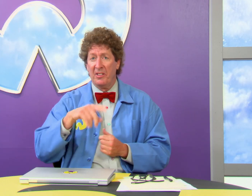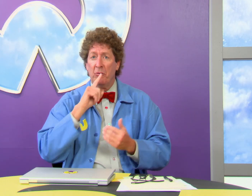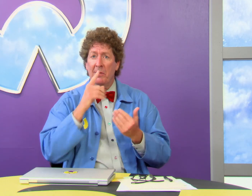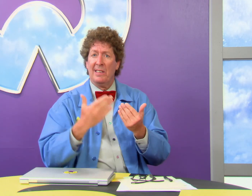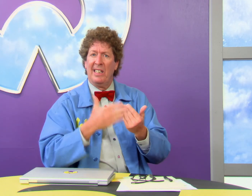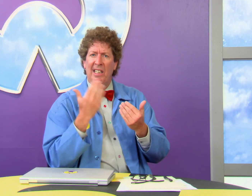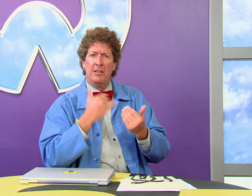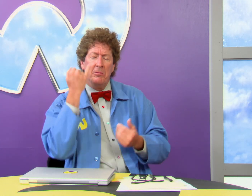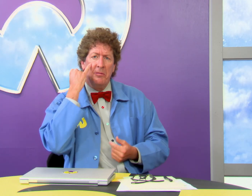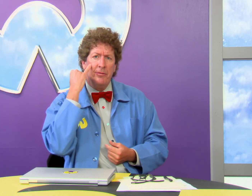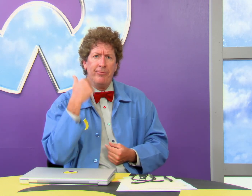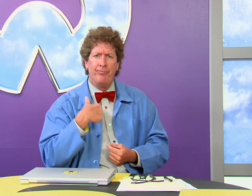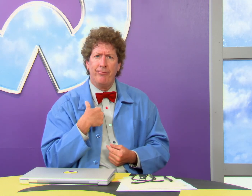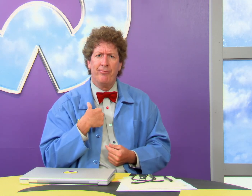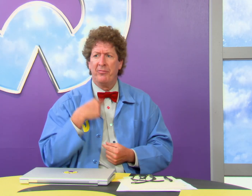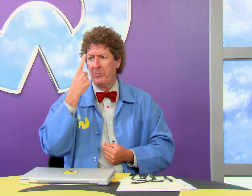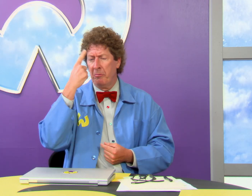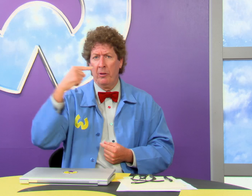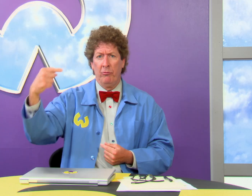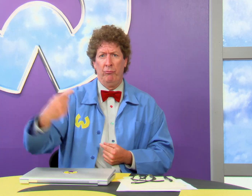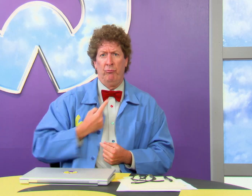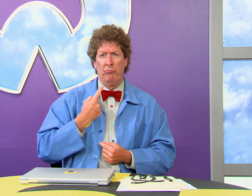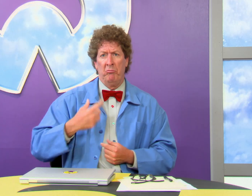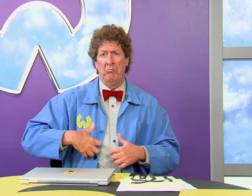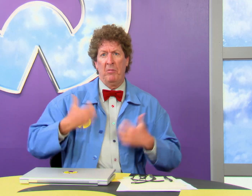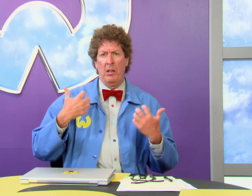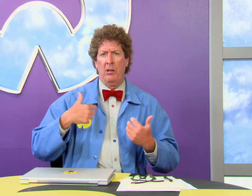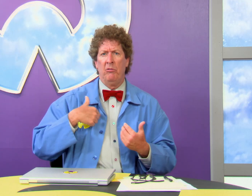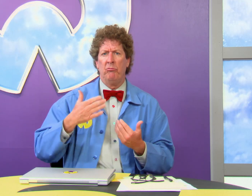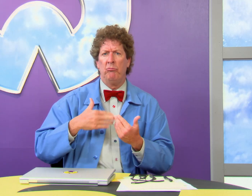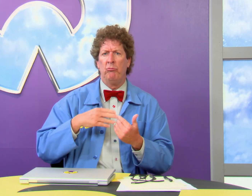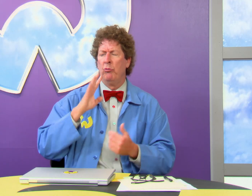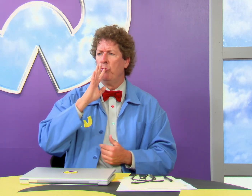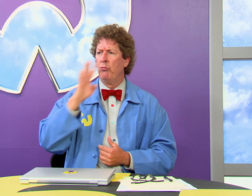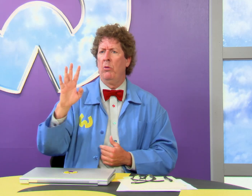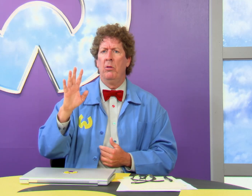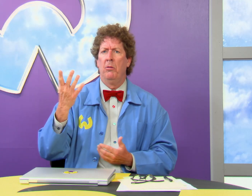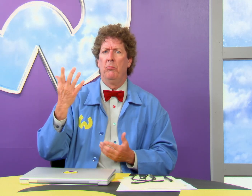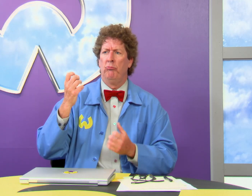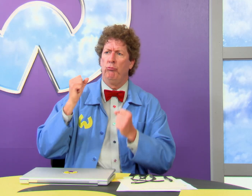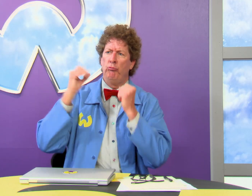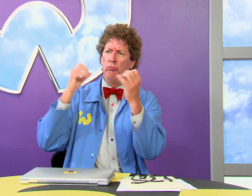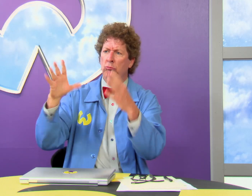IT WOULD BE EASY, IF SOMEONE WERE TO INSULT ME OUT OF ANGER, FOR ME TO GIVE THEM WHAT THEY GAVE ME